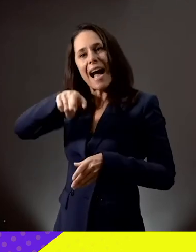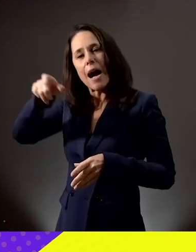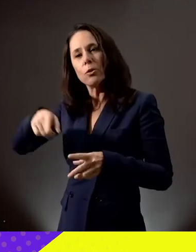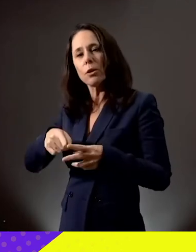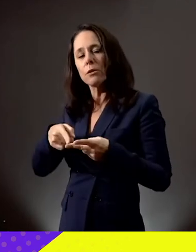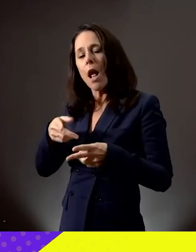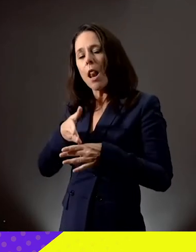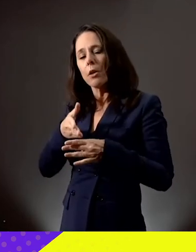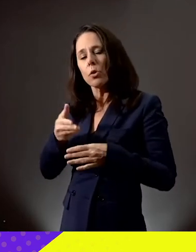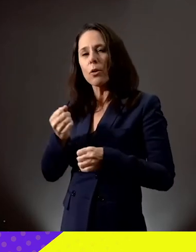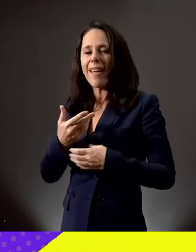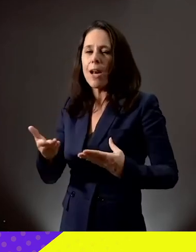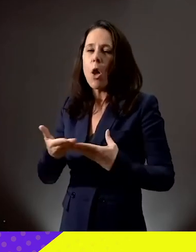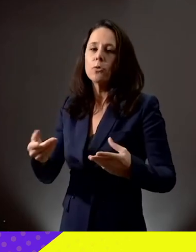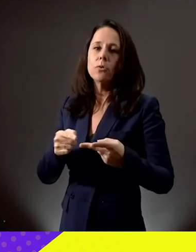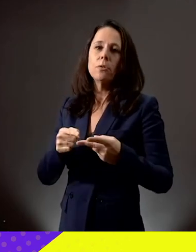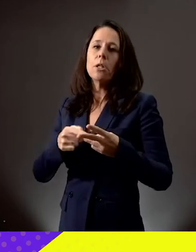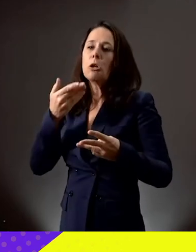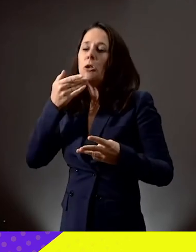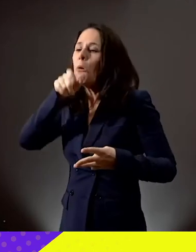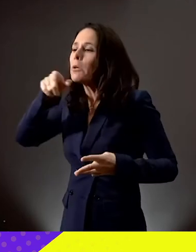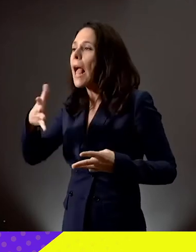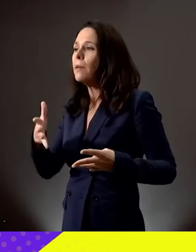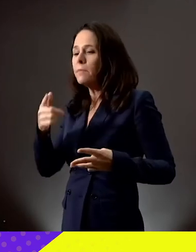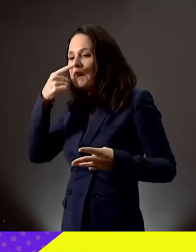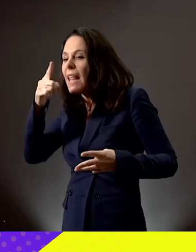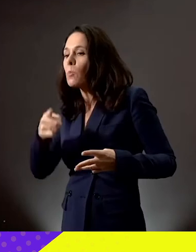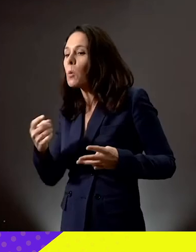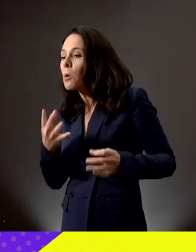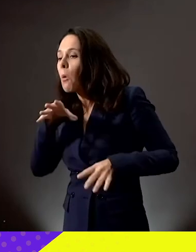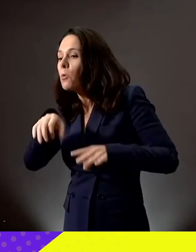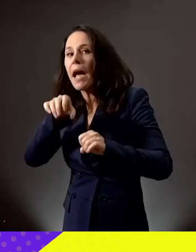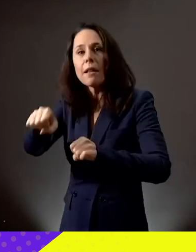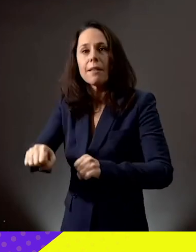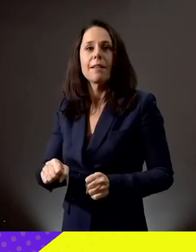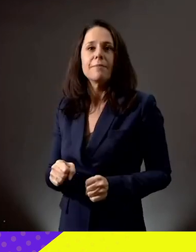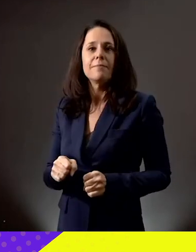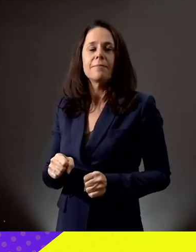young people who are still discovering their talents, and former inmates.